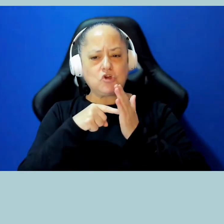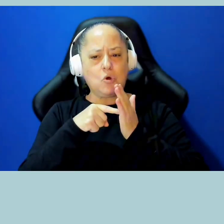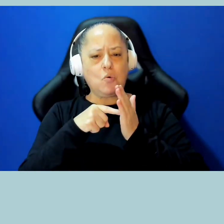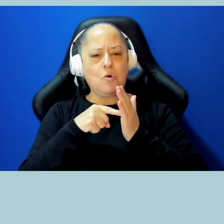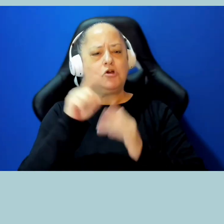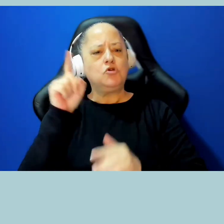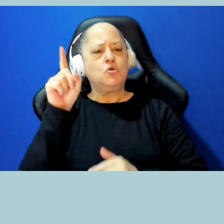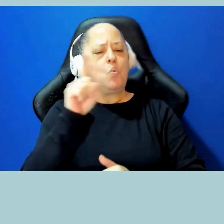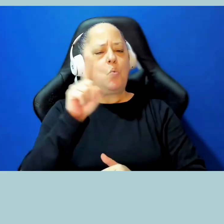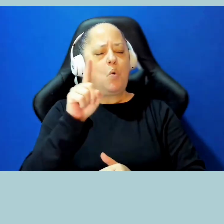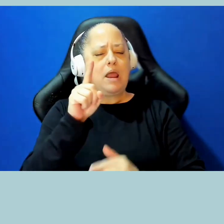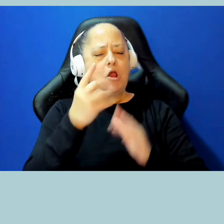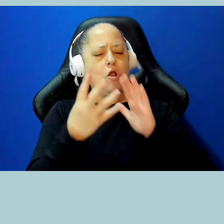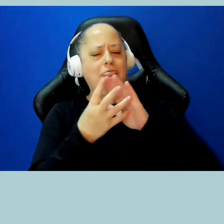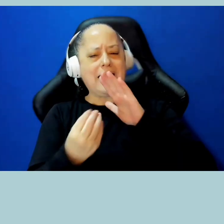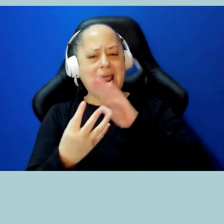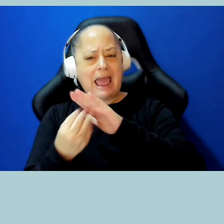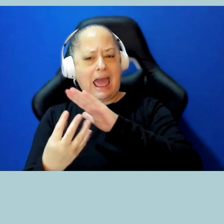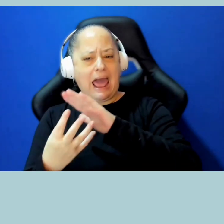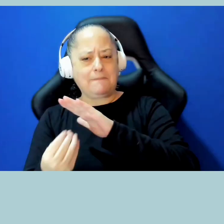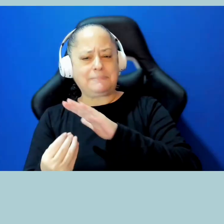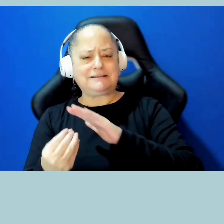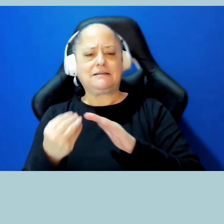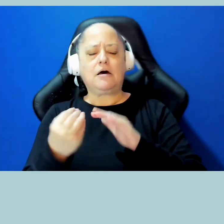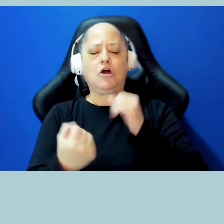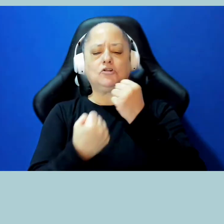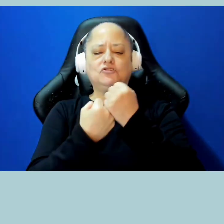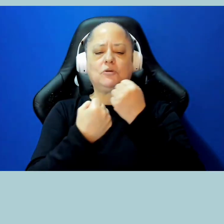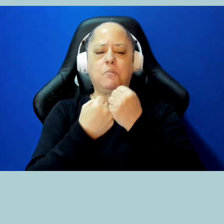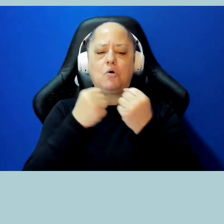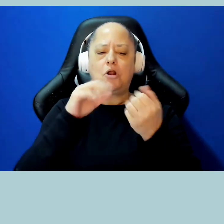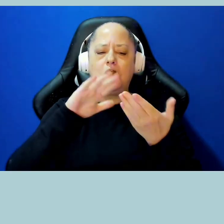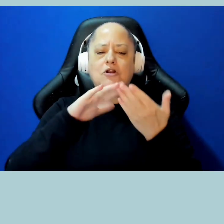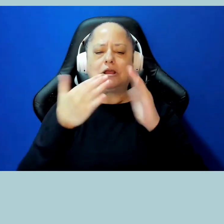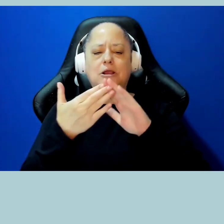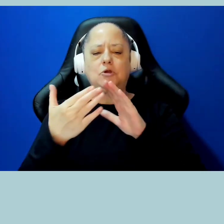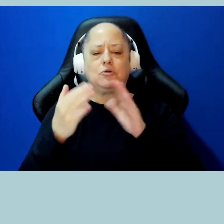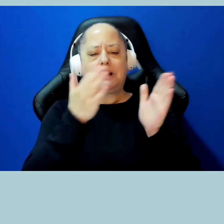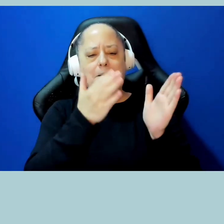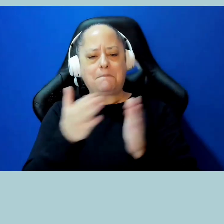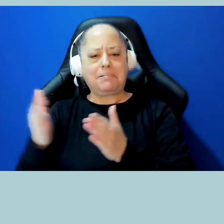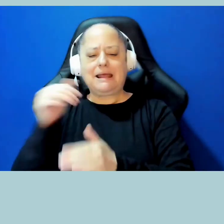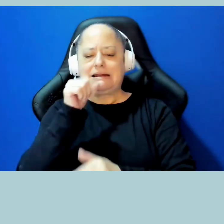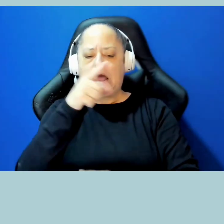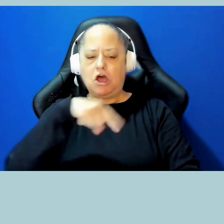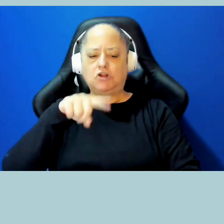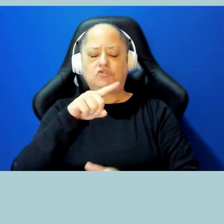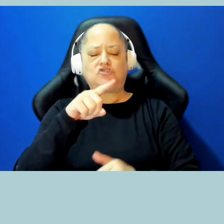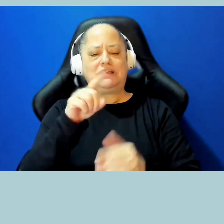holes are, and so part of our community engagement plan is you know it's not just us developing a plan and we throw it out there and this is what we're going to